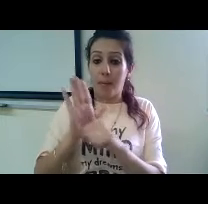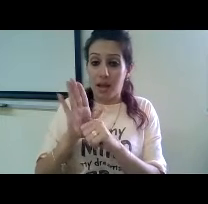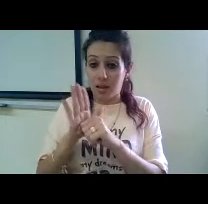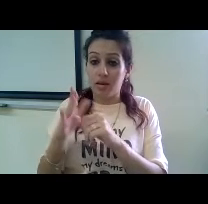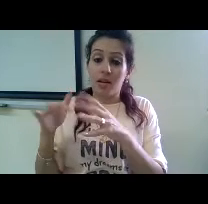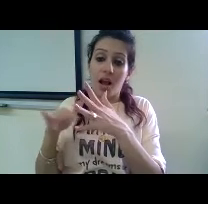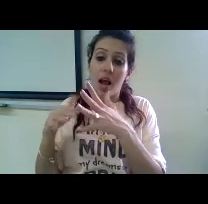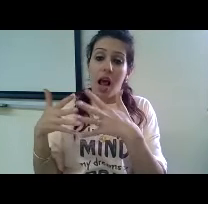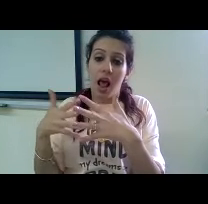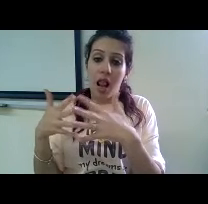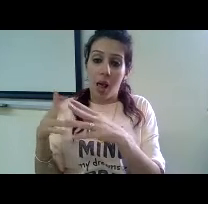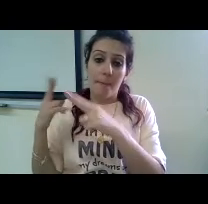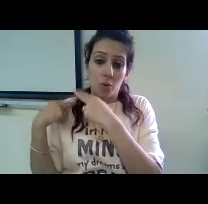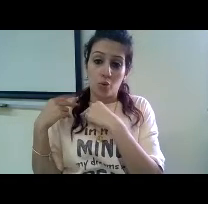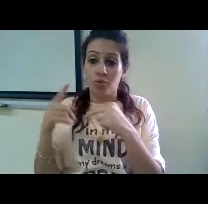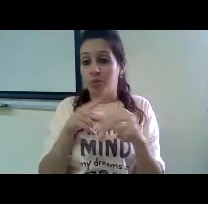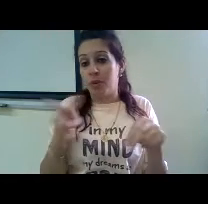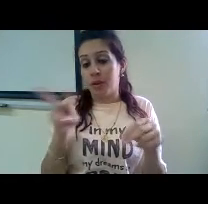This partnership can only be equal.